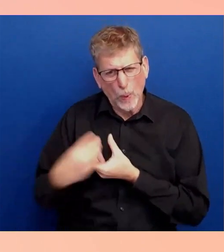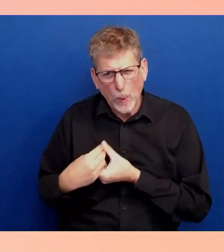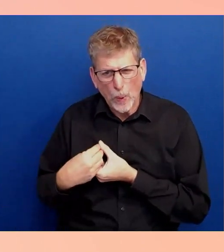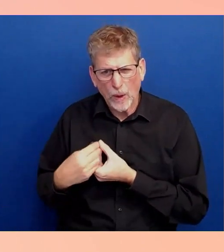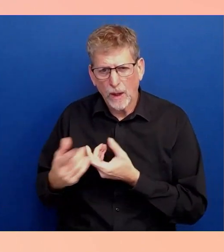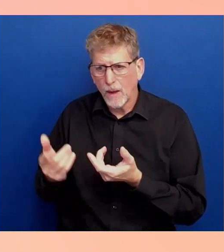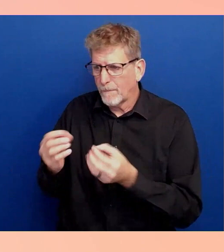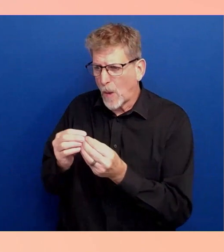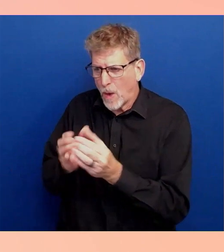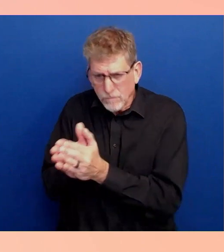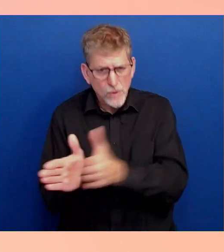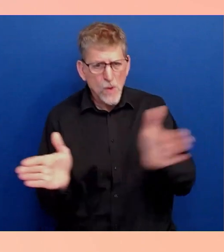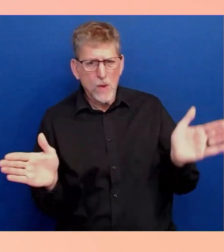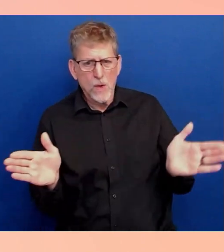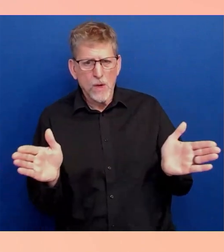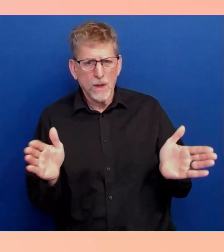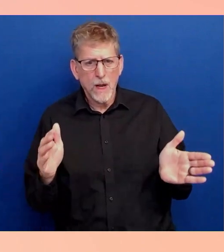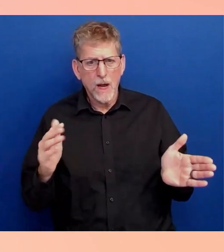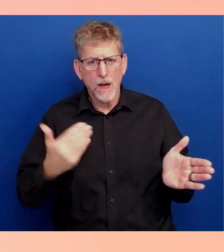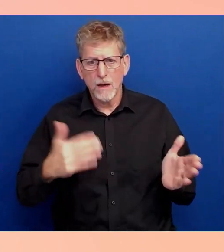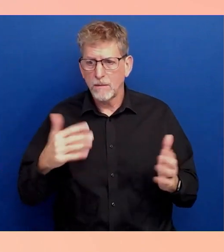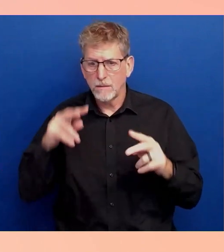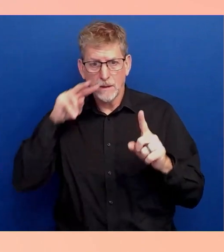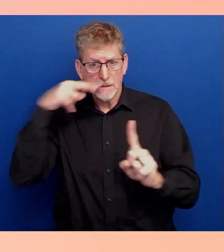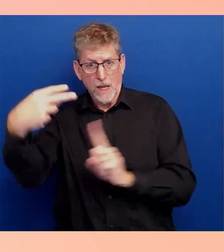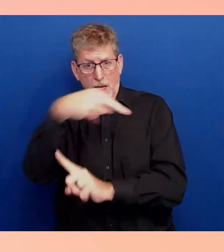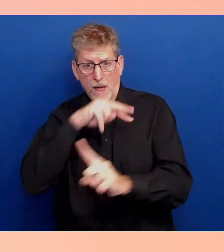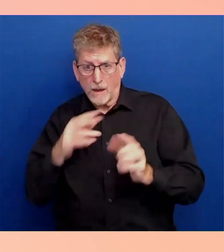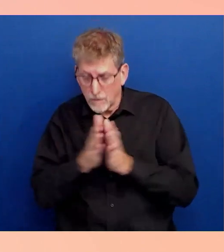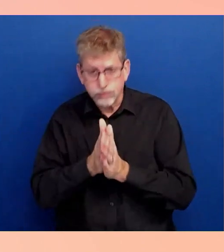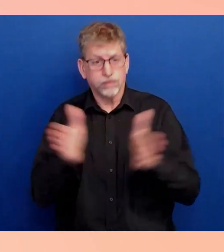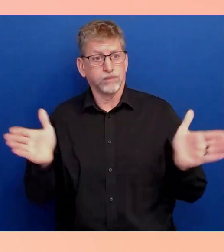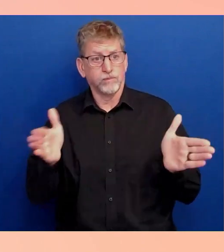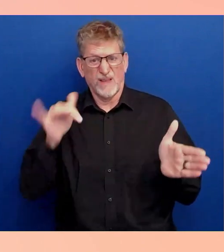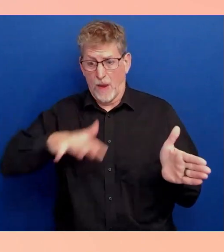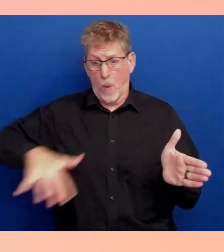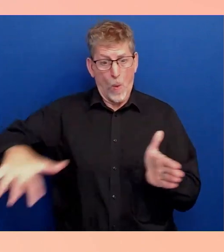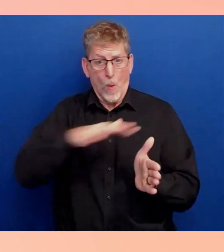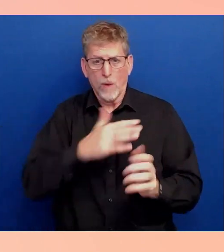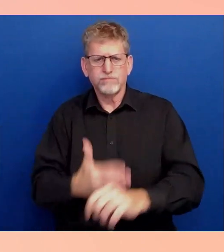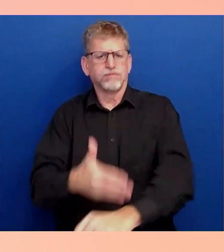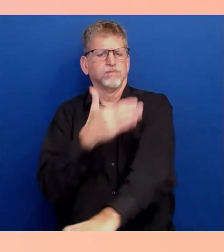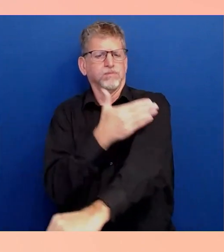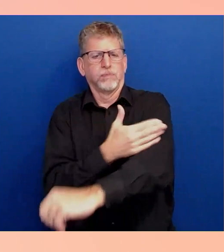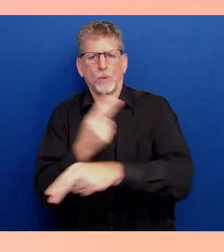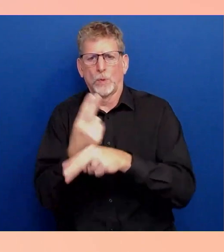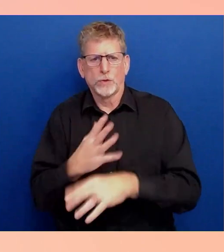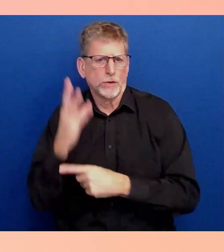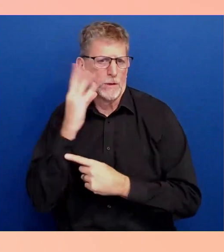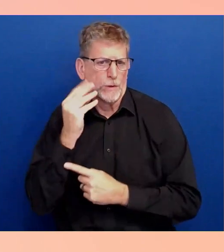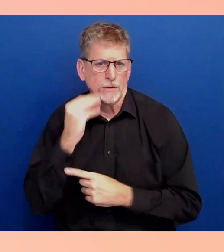end-user experience for everyone. But it doesn't end there. We must also acknowledge the capabilities and